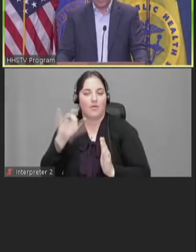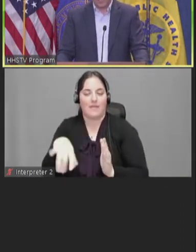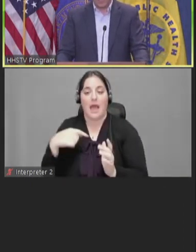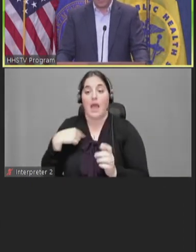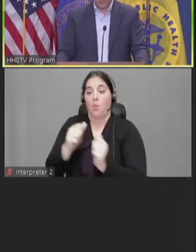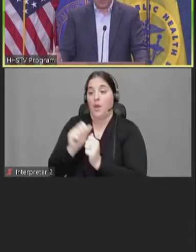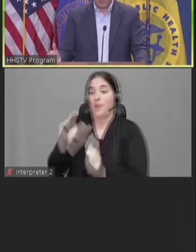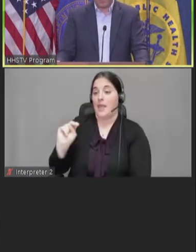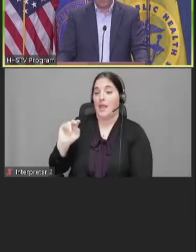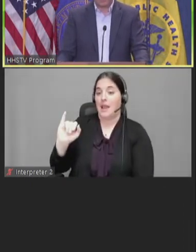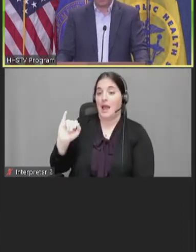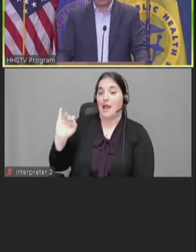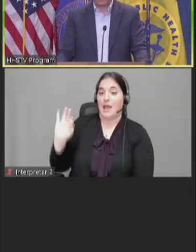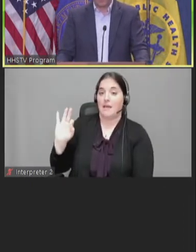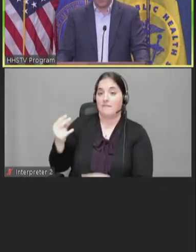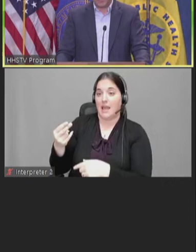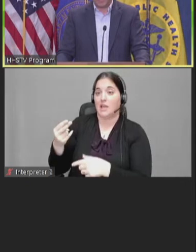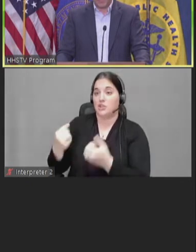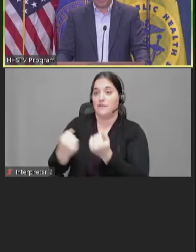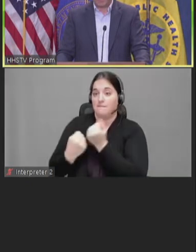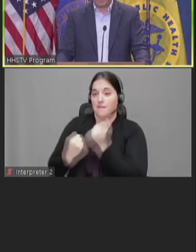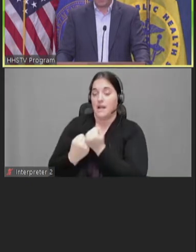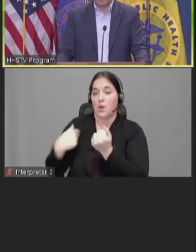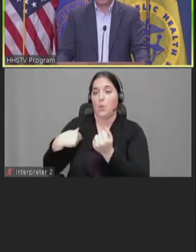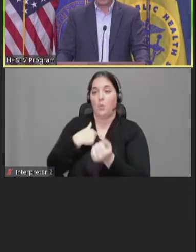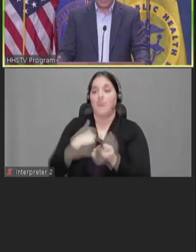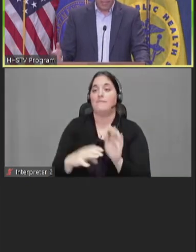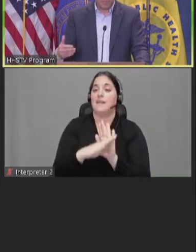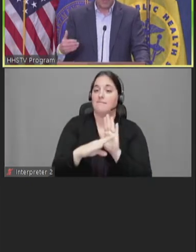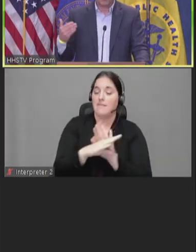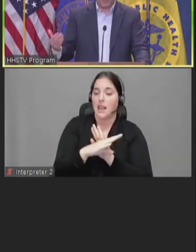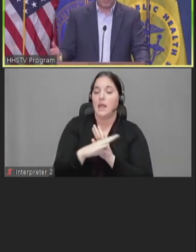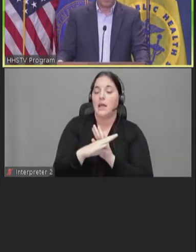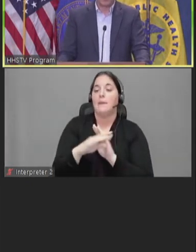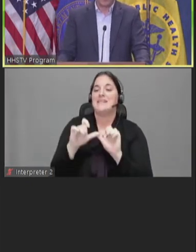and working with partners, we've developed sustainable sources of